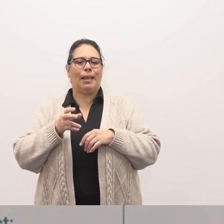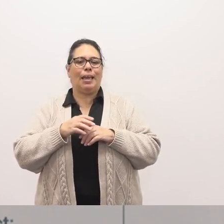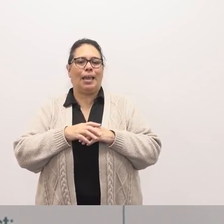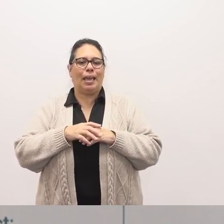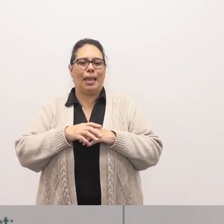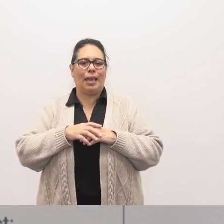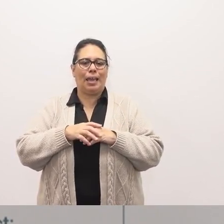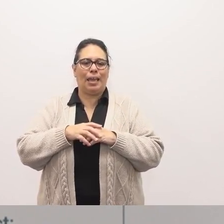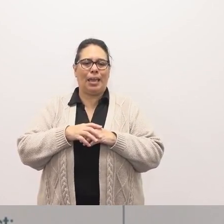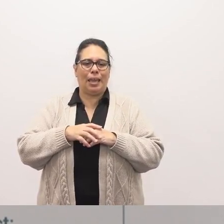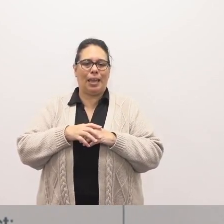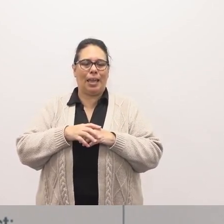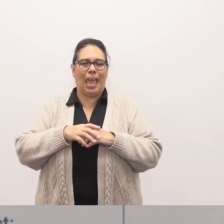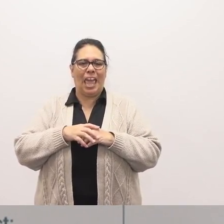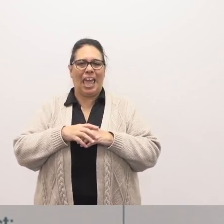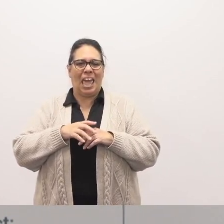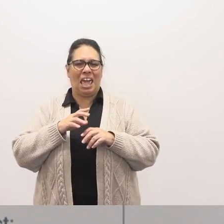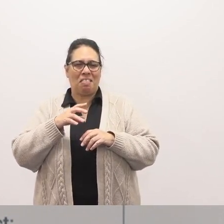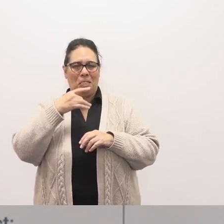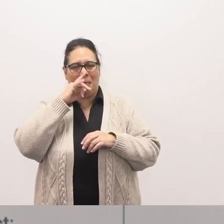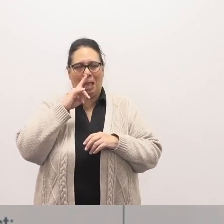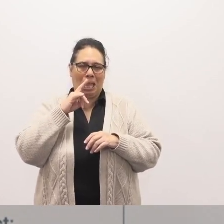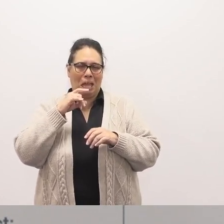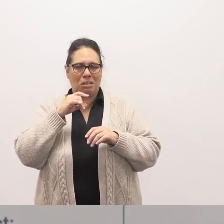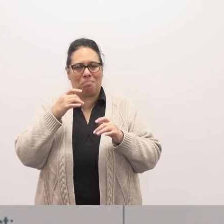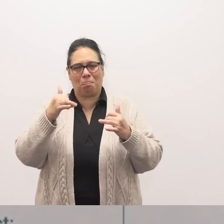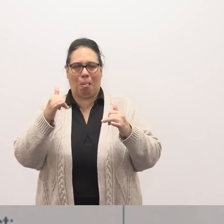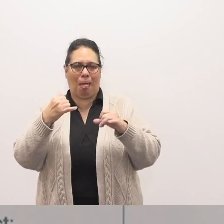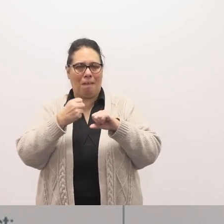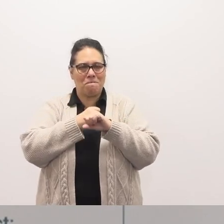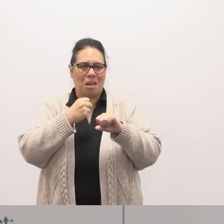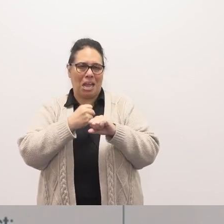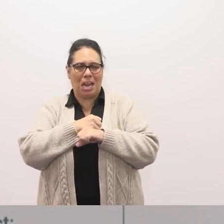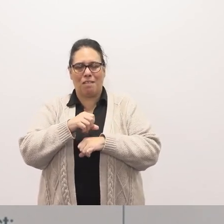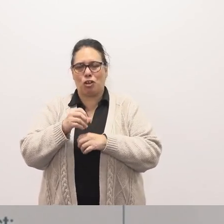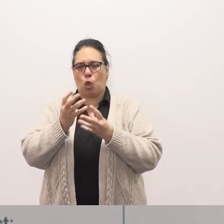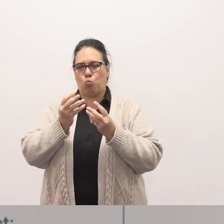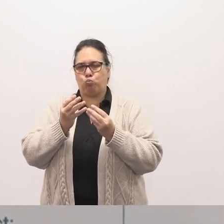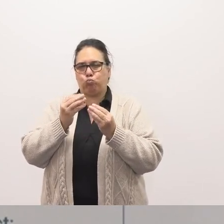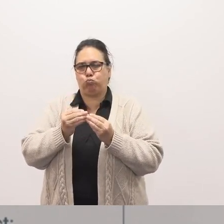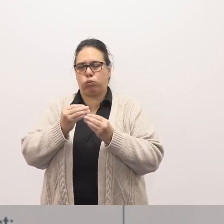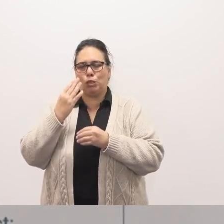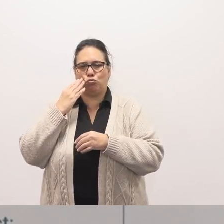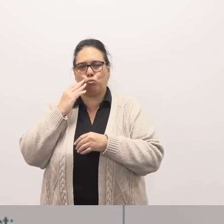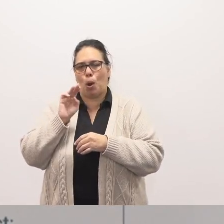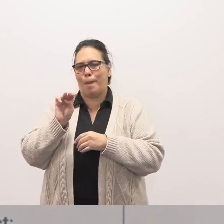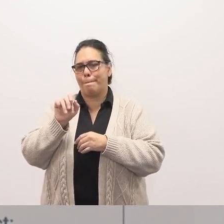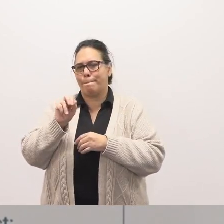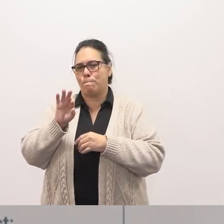on over the marshmallows. That was great. In addition, there were about 300 students